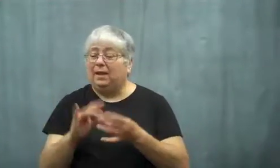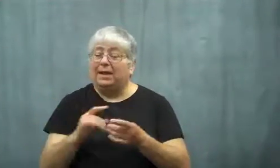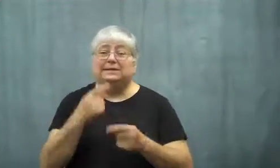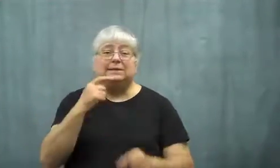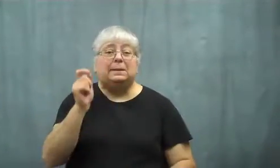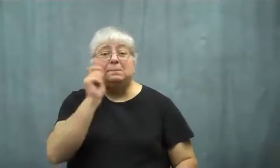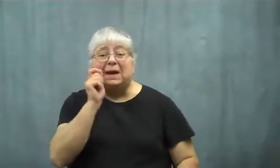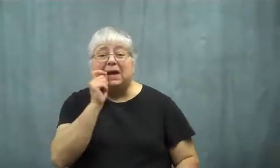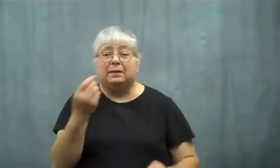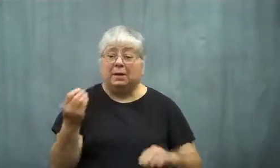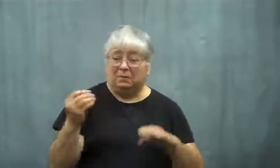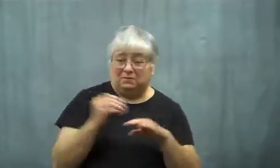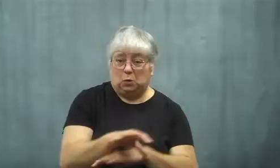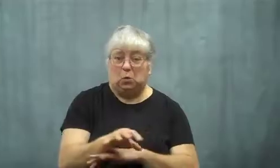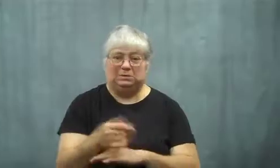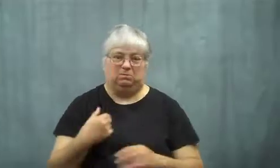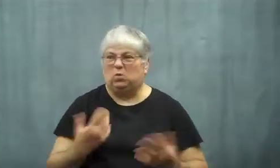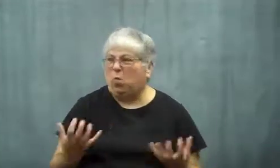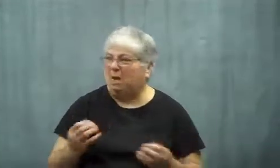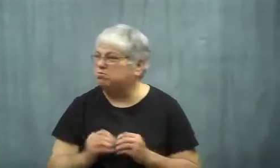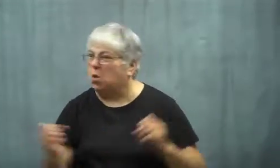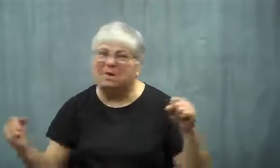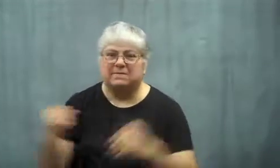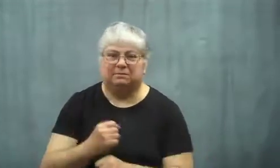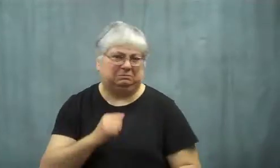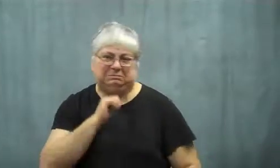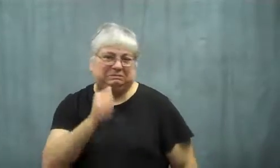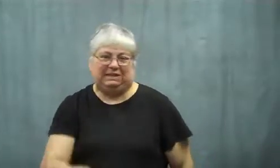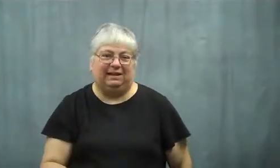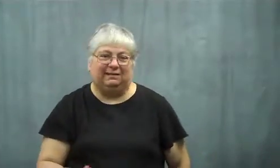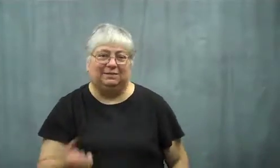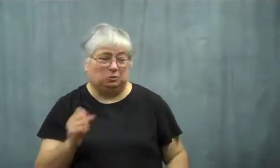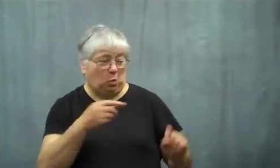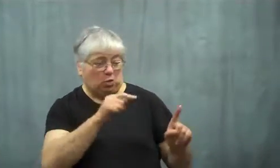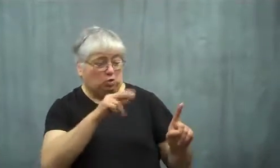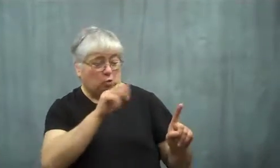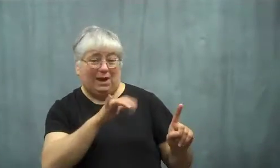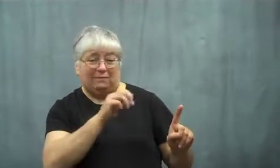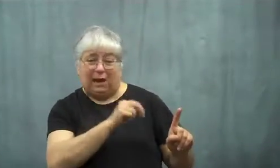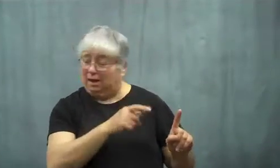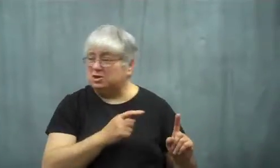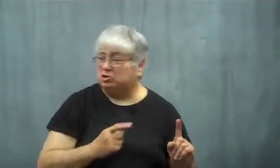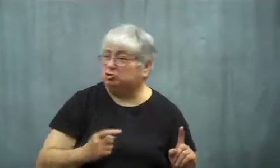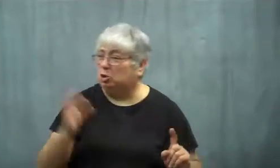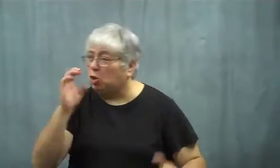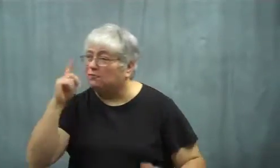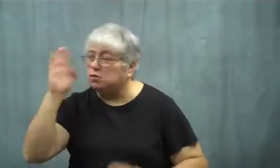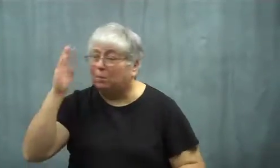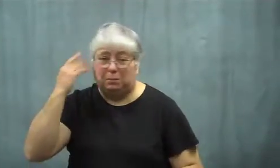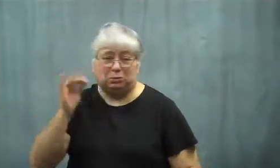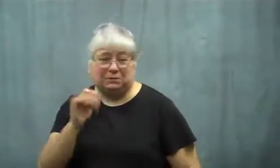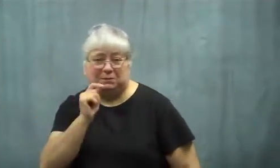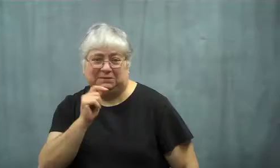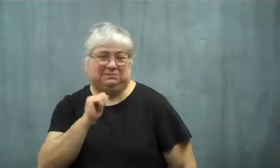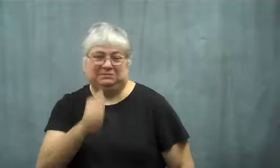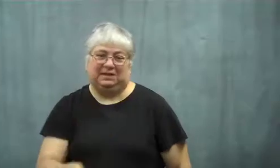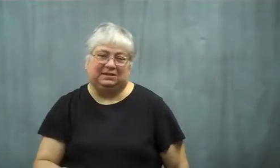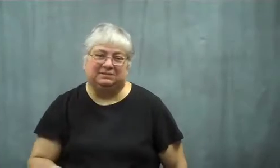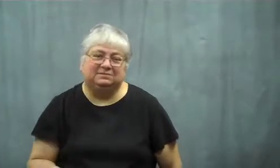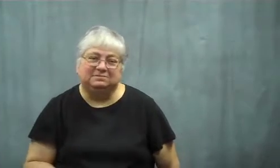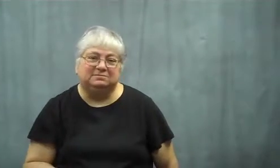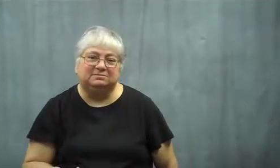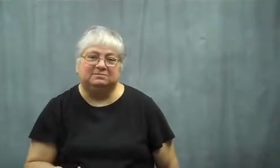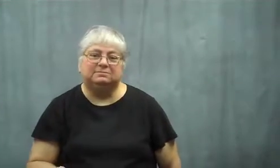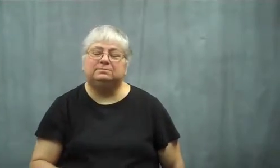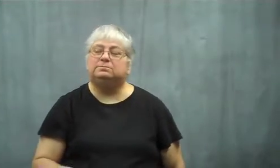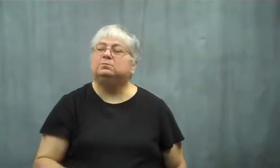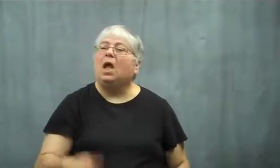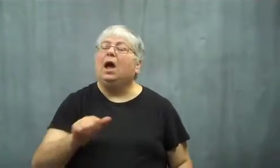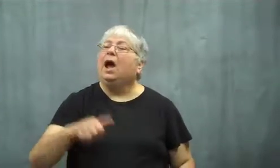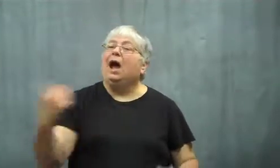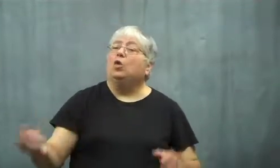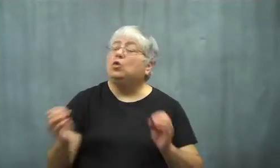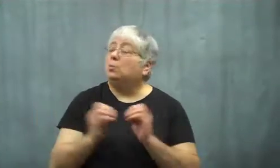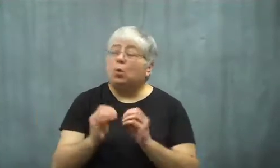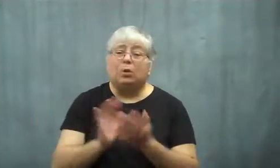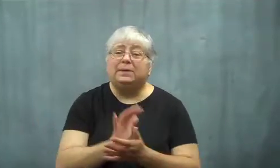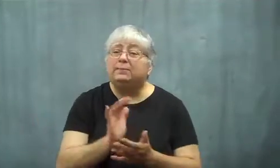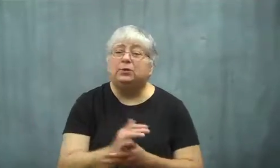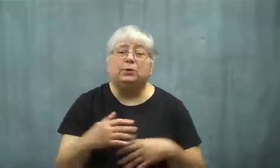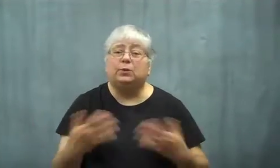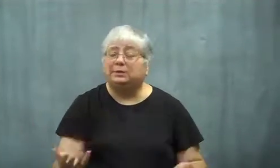He says that marijuana does not make a person aggressive.